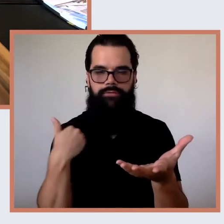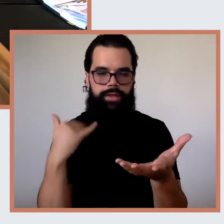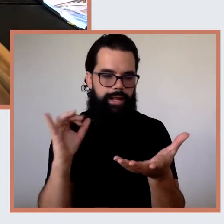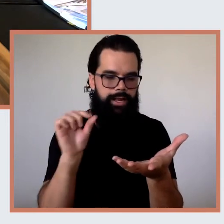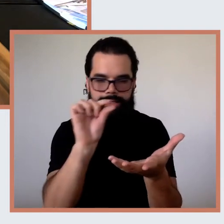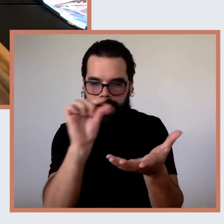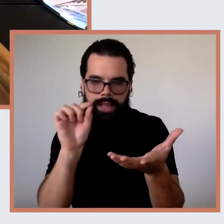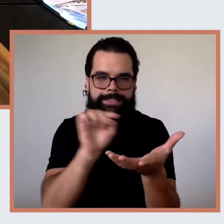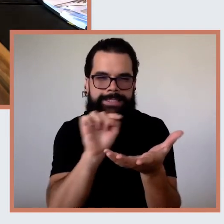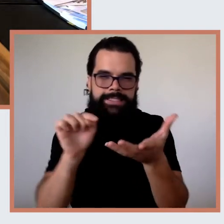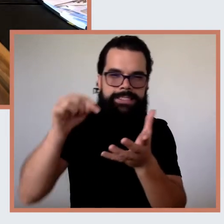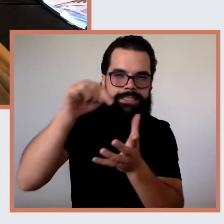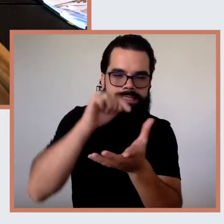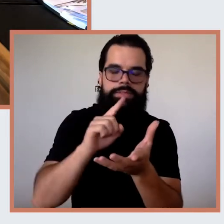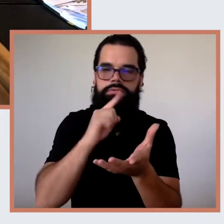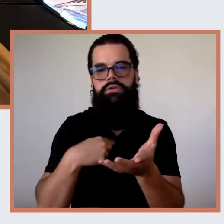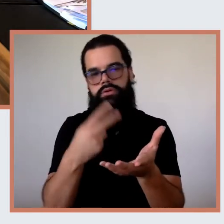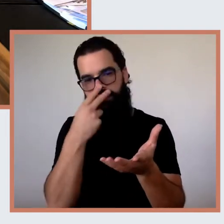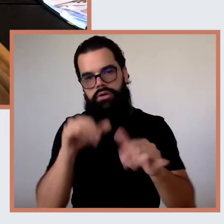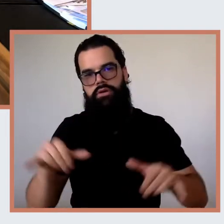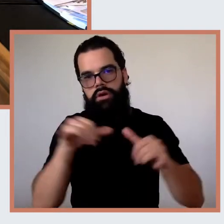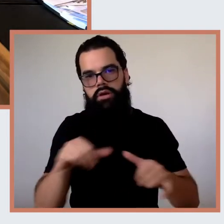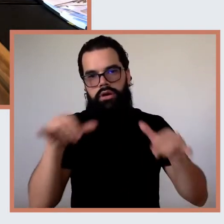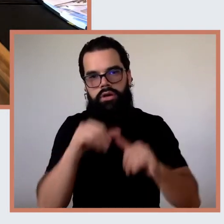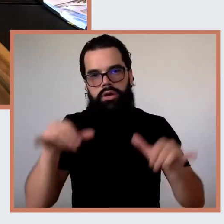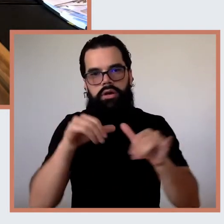of course, but they feel very cliched. Like I've seen them a million times.